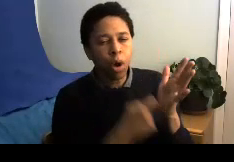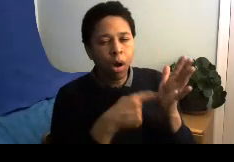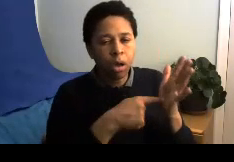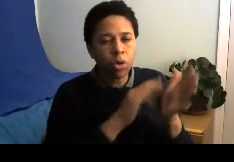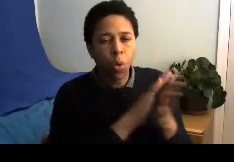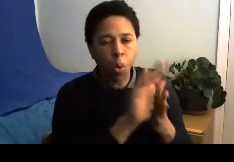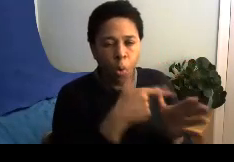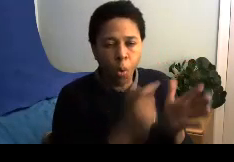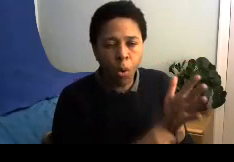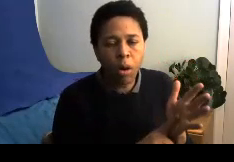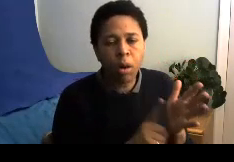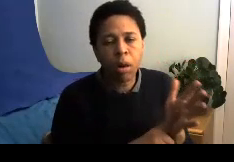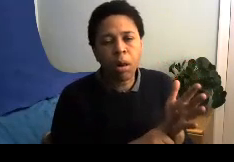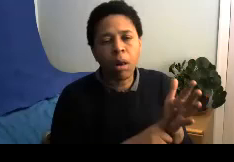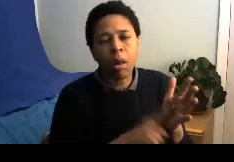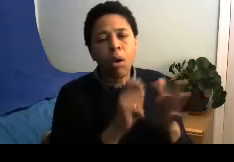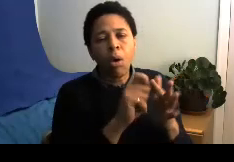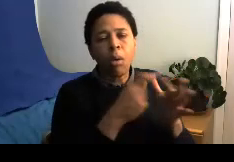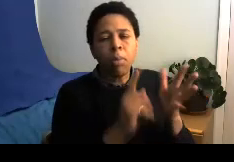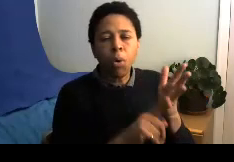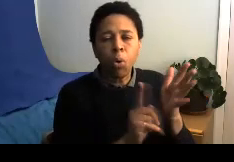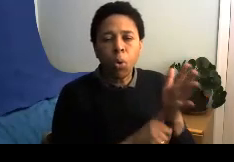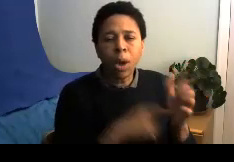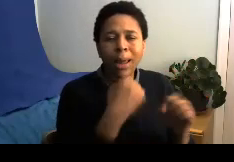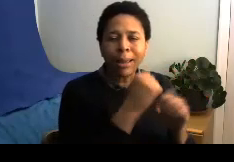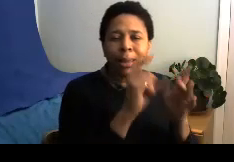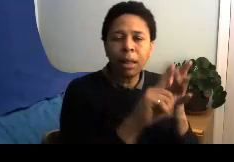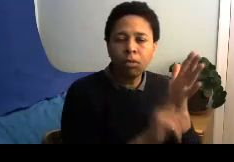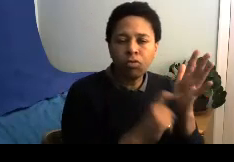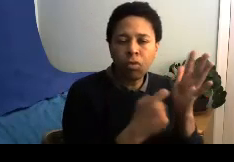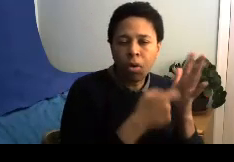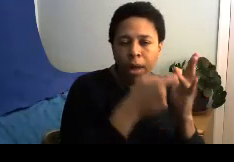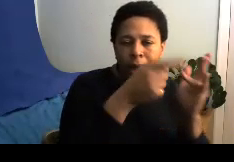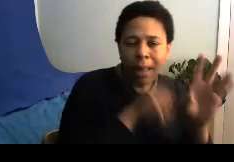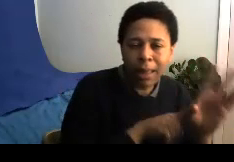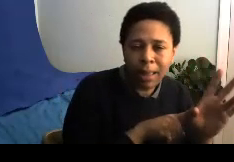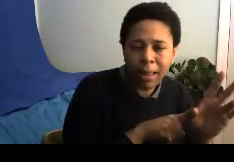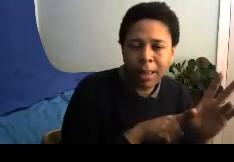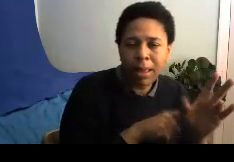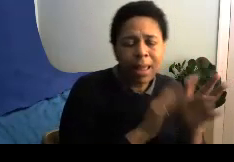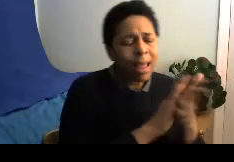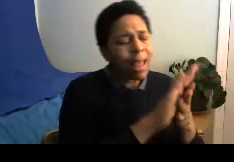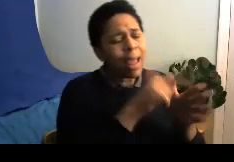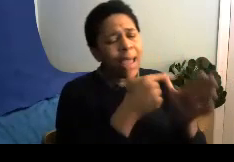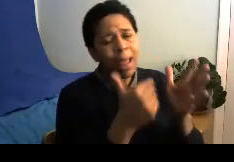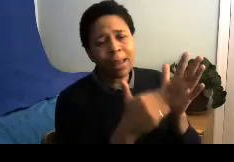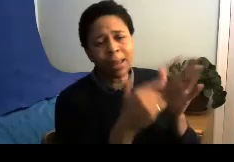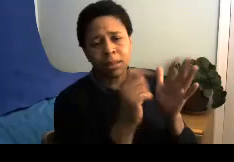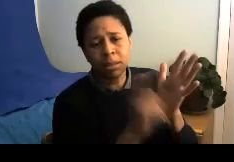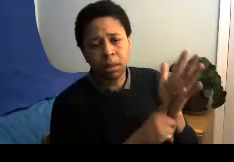Gilroy, um, you know who, Hazel V. Carby and Joan Anim-Addo, you